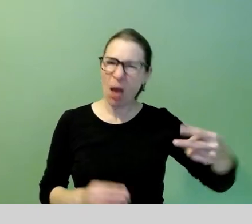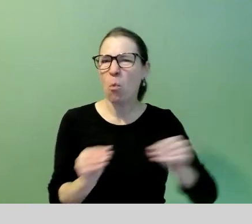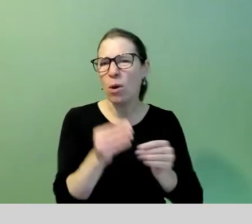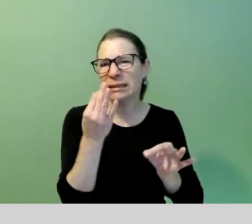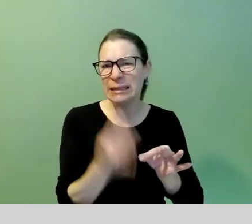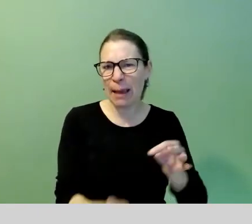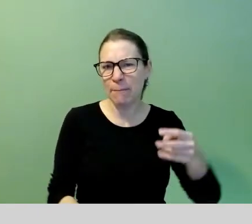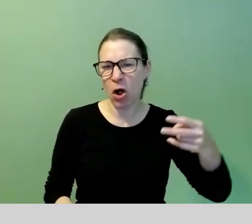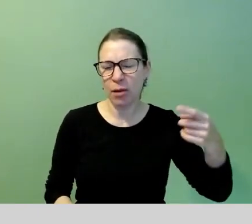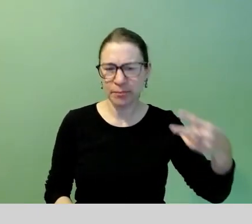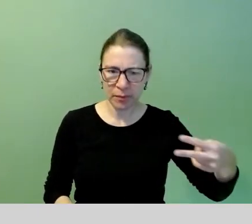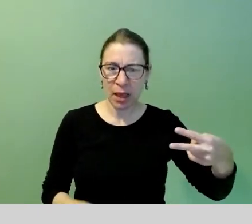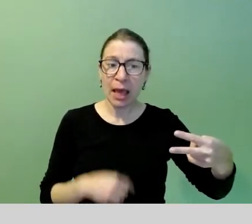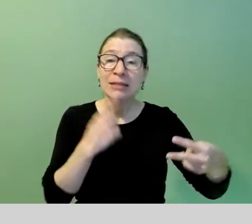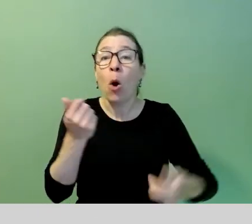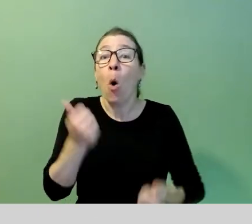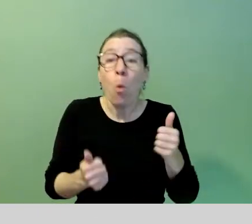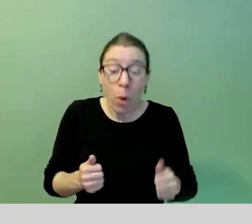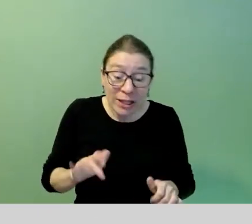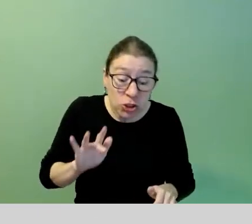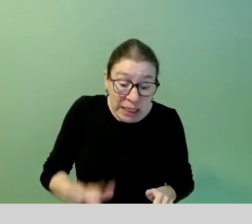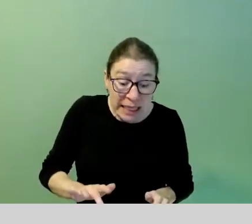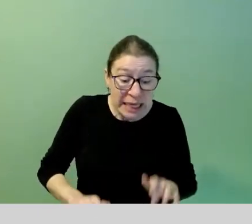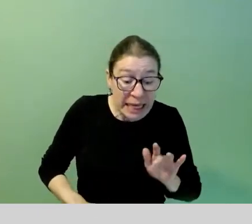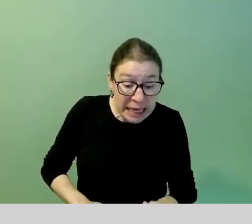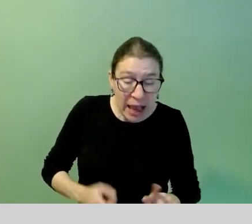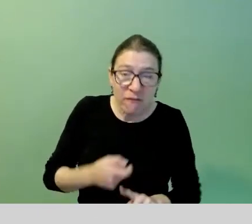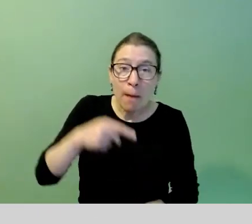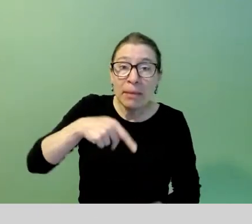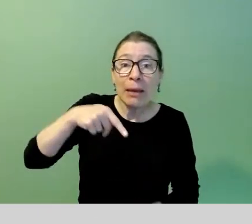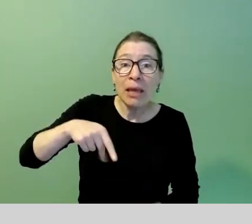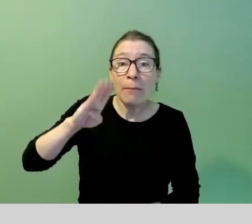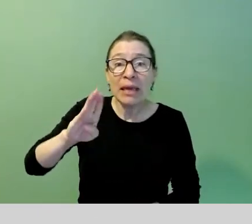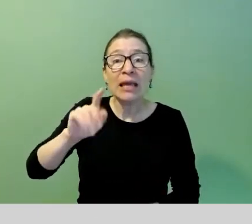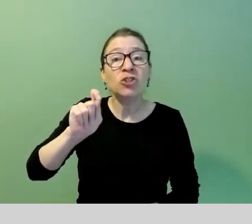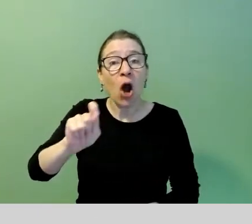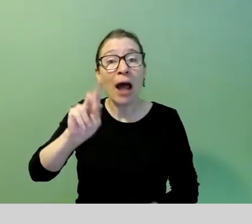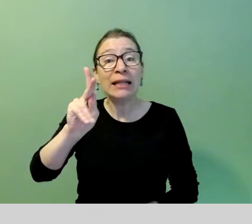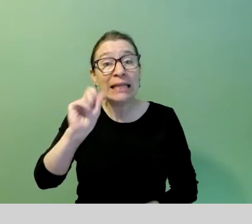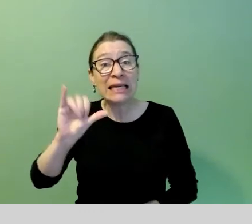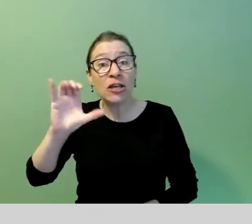They tell you which key was pressed from ppb.keycodes, and which modifiers are present.